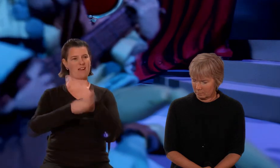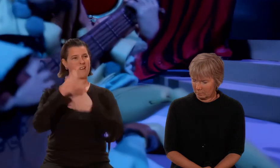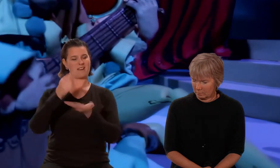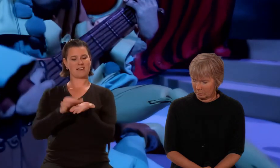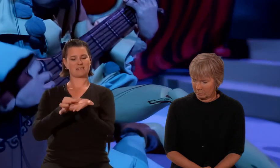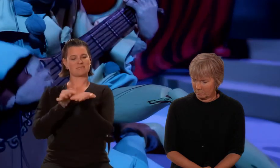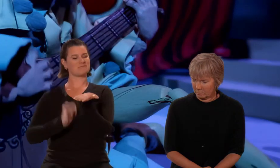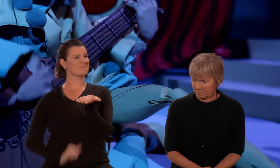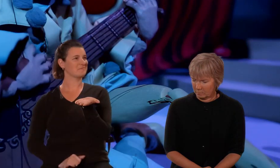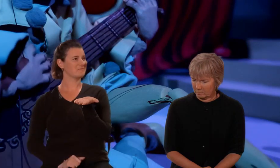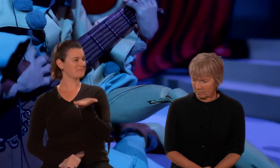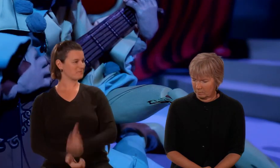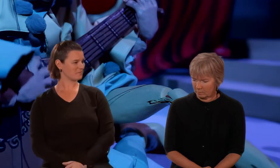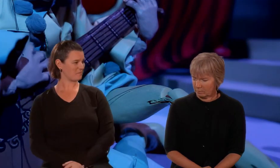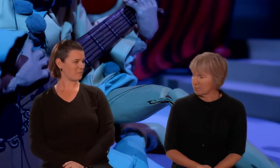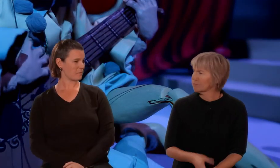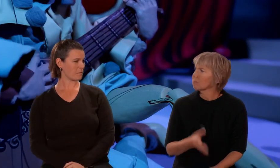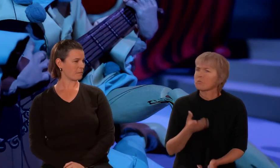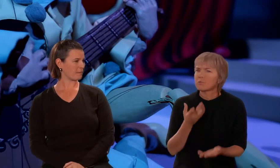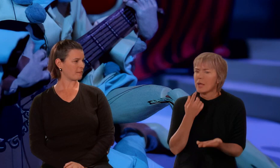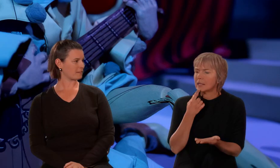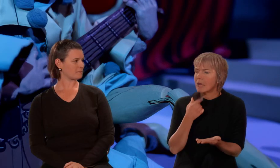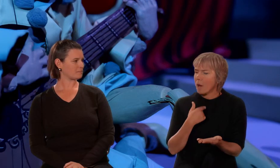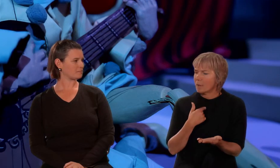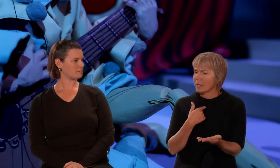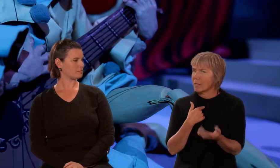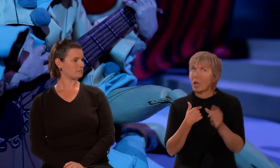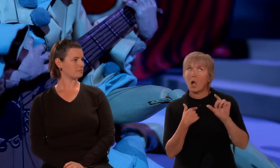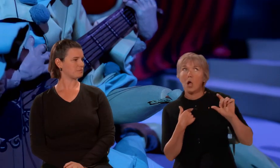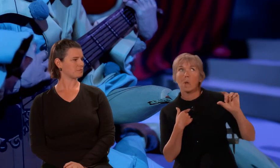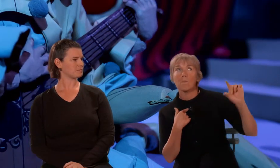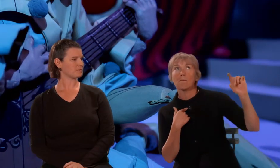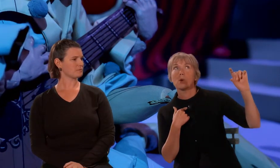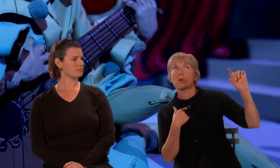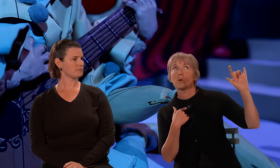[jester] Tell me, Princess Lenore, how can the moon be shining in the sky,